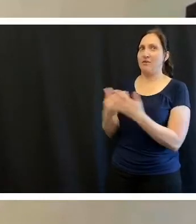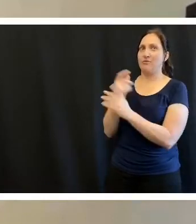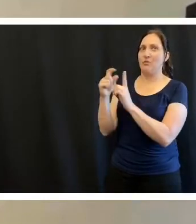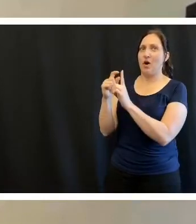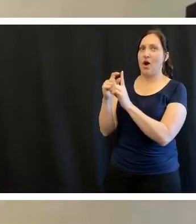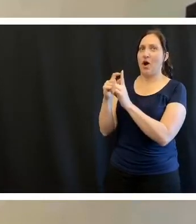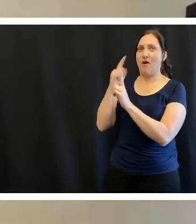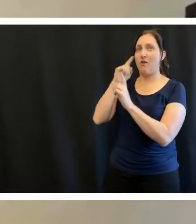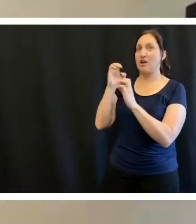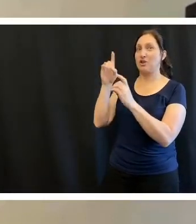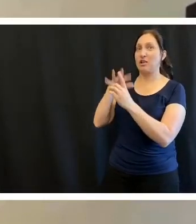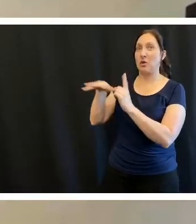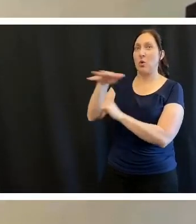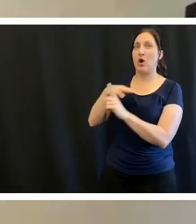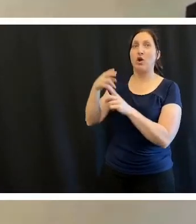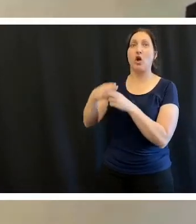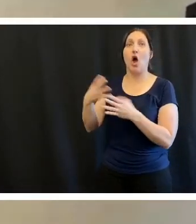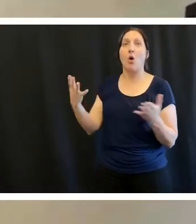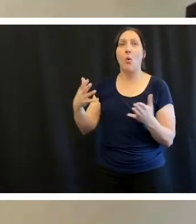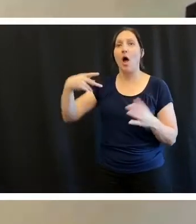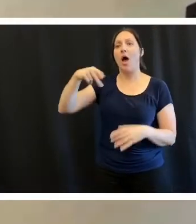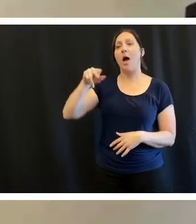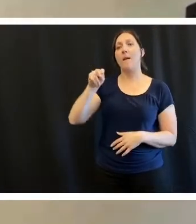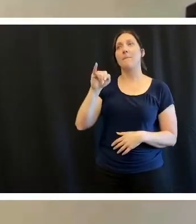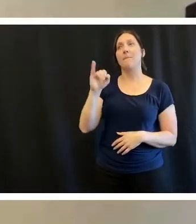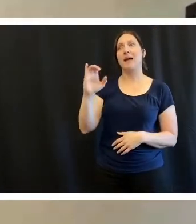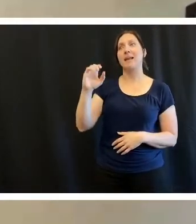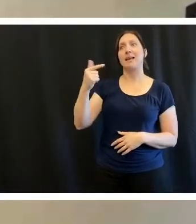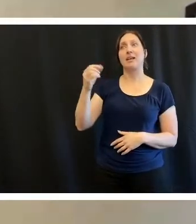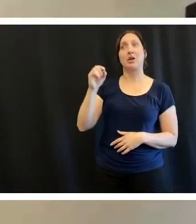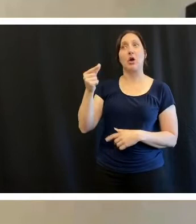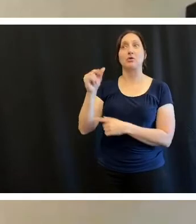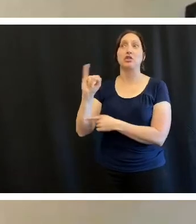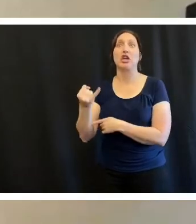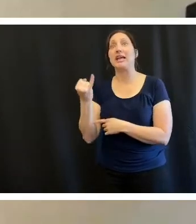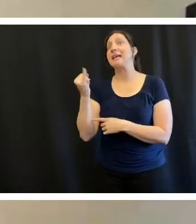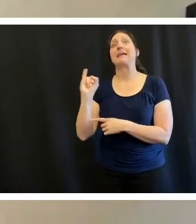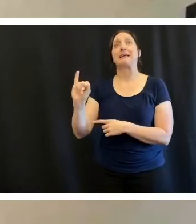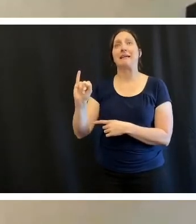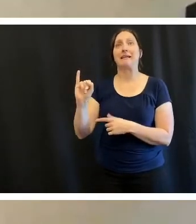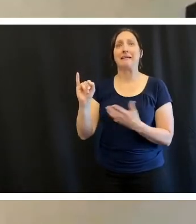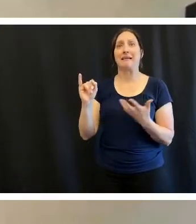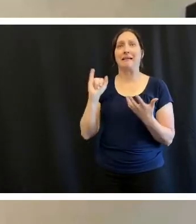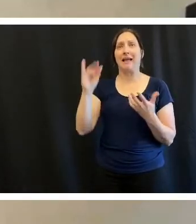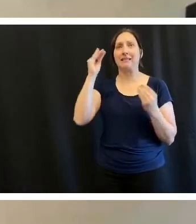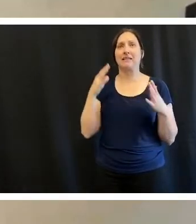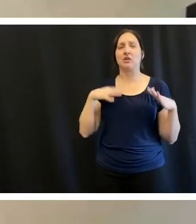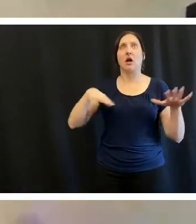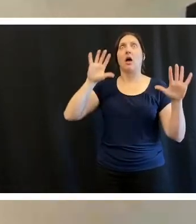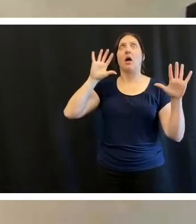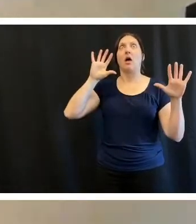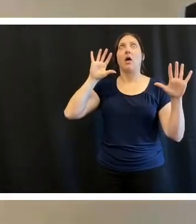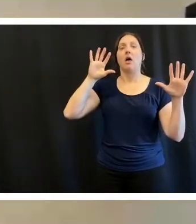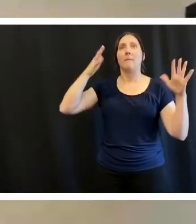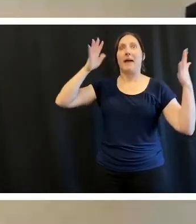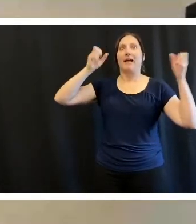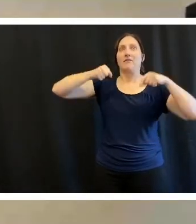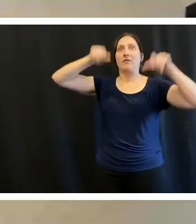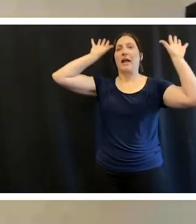that's called panic gogee. It's kind of what teachers are doing right now in the short-term. They panic. What can we do to get something online?